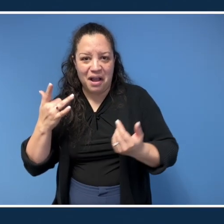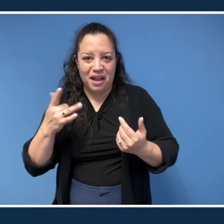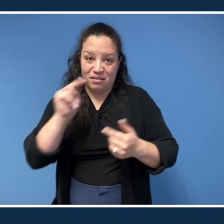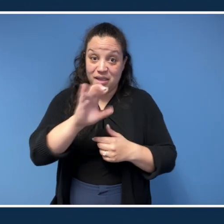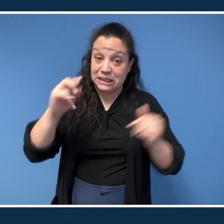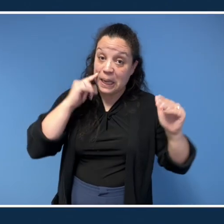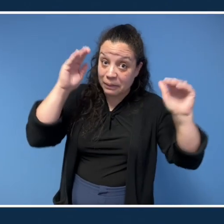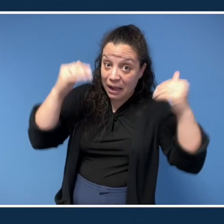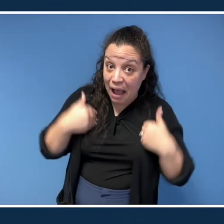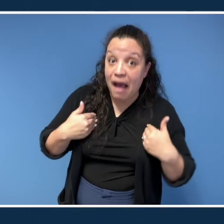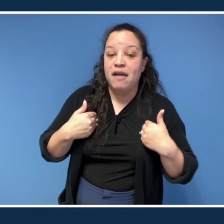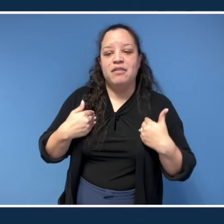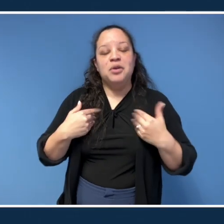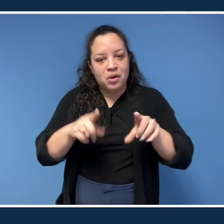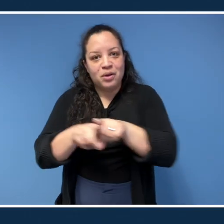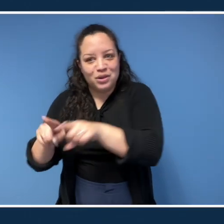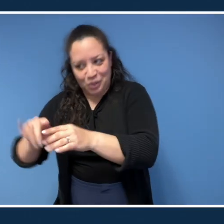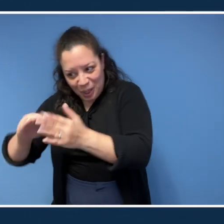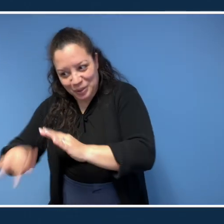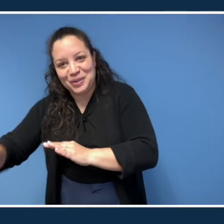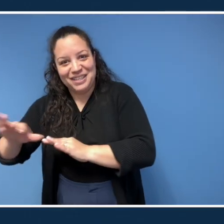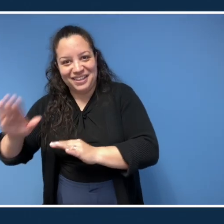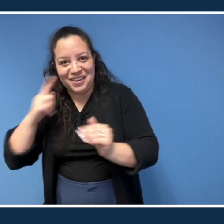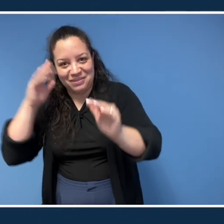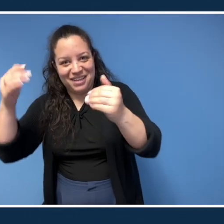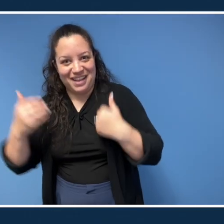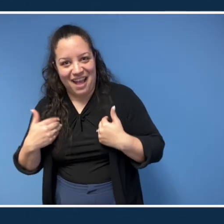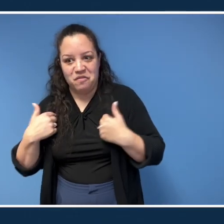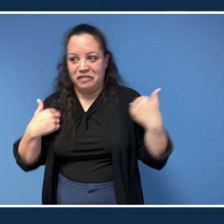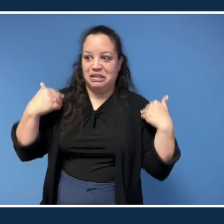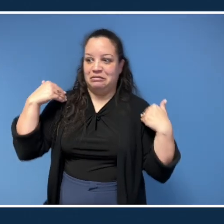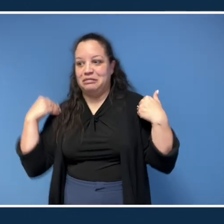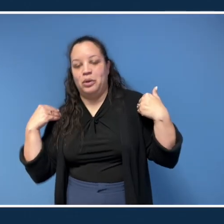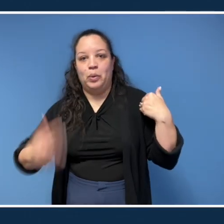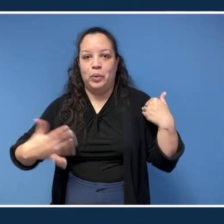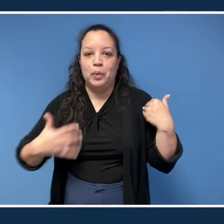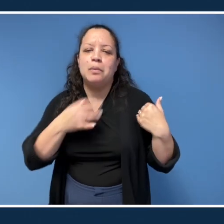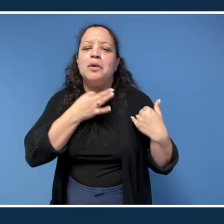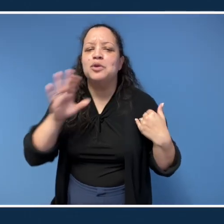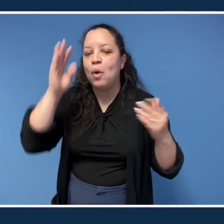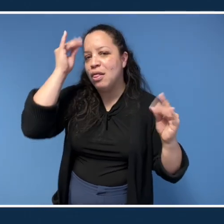the organization we work for, but also from the communities we're part of. So we just love your thoughts on that and